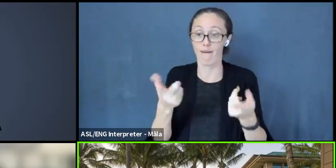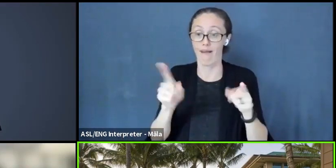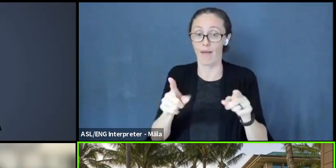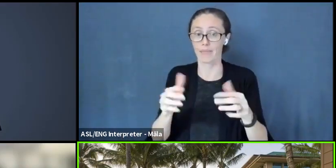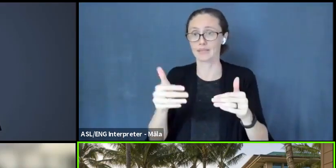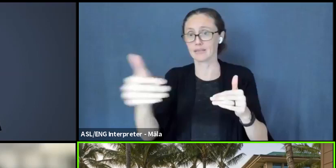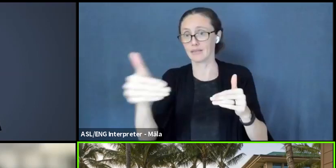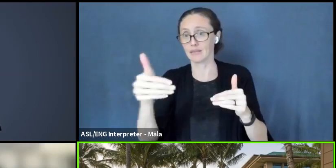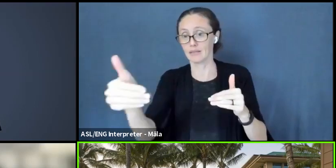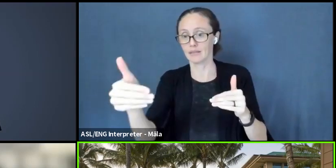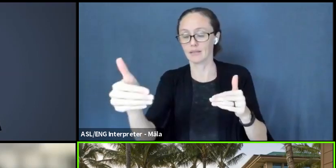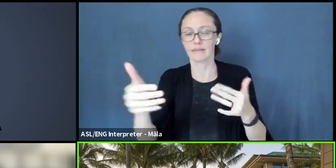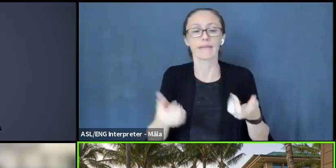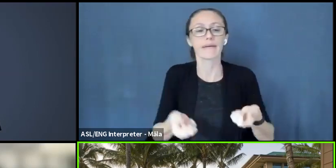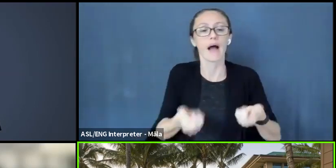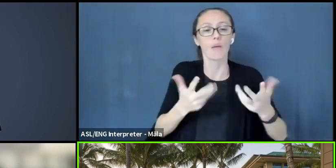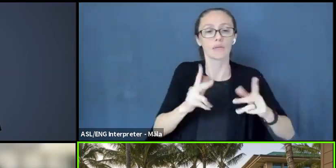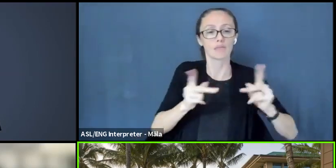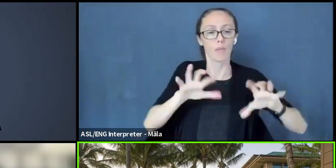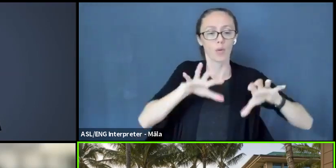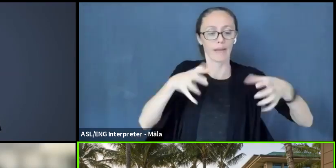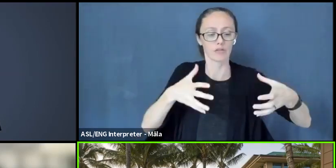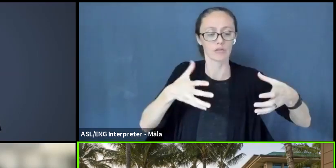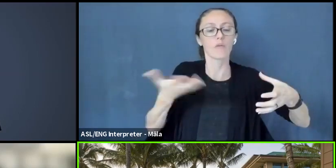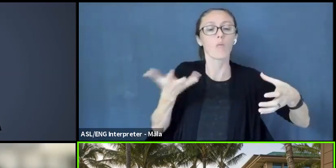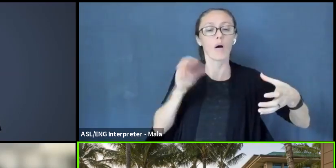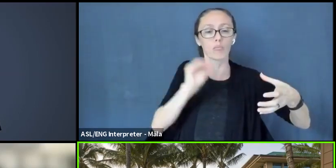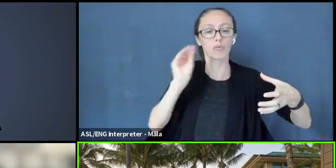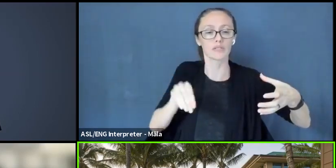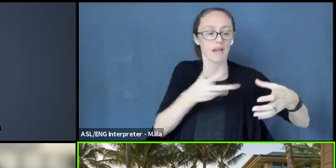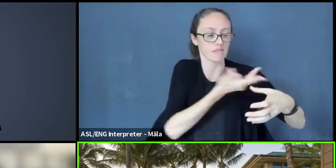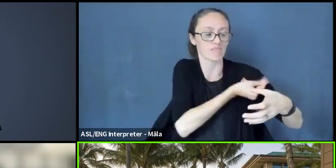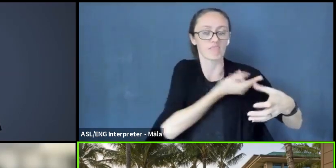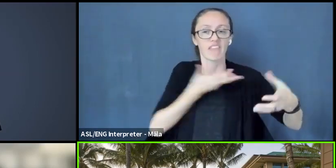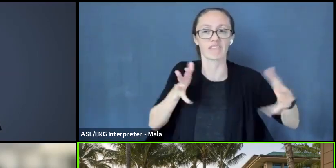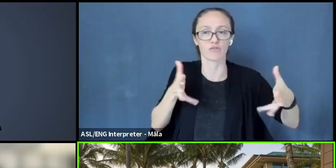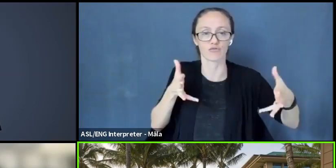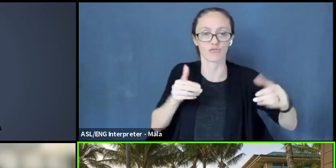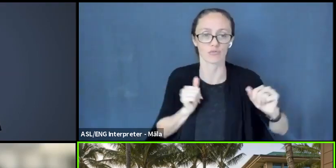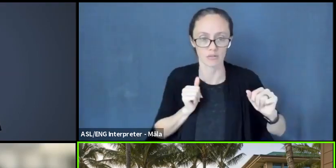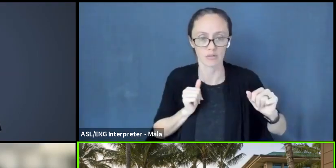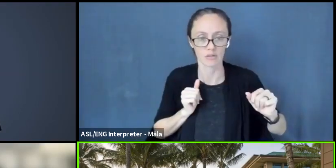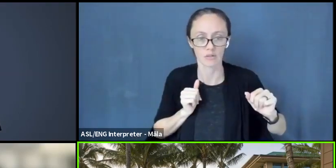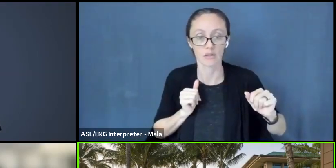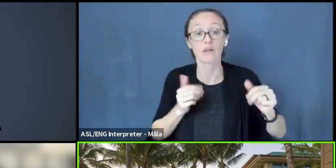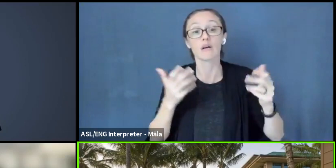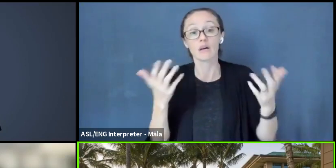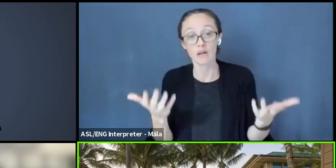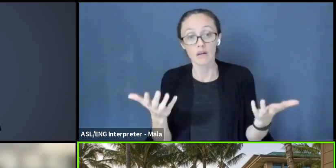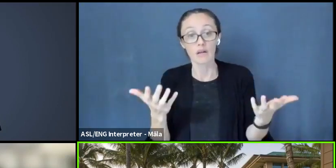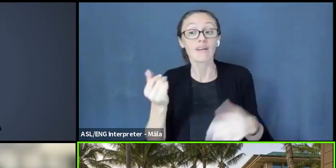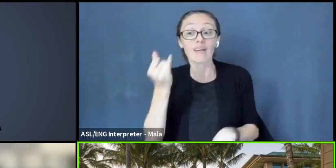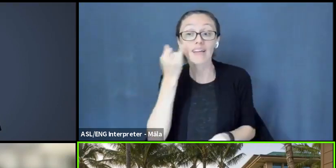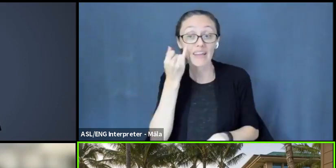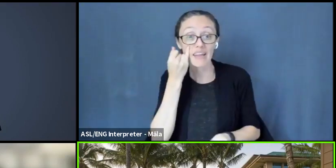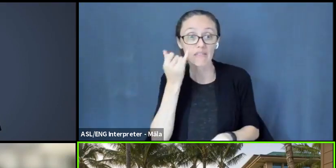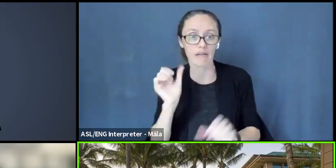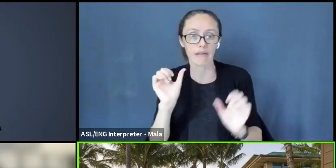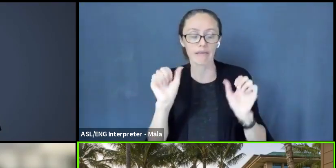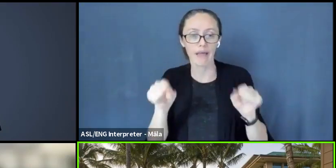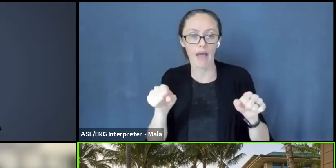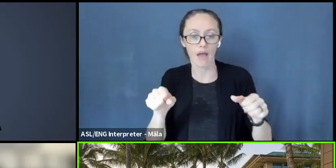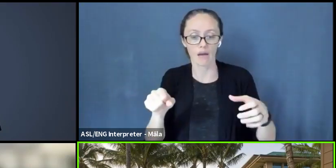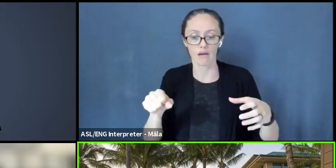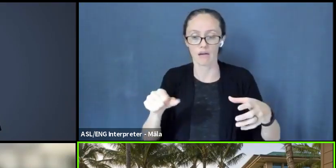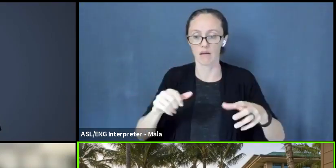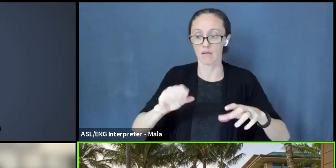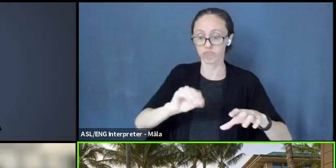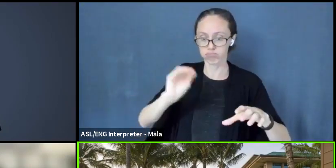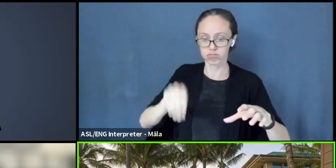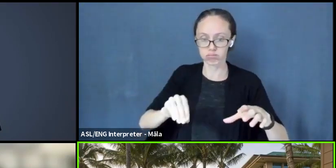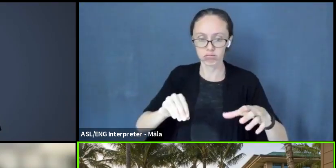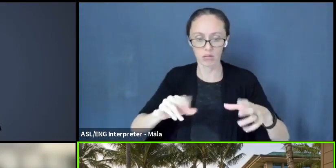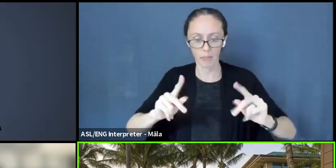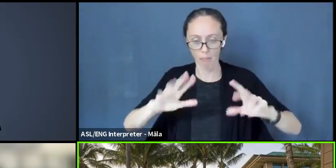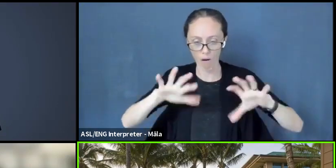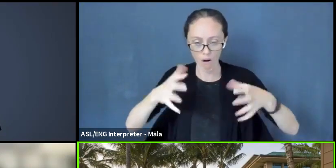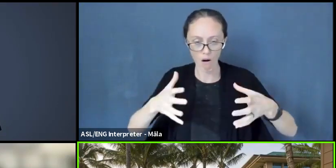is vaccinated and because if you can get a really high amount of people vaccinated and